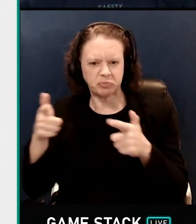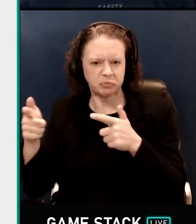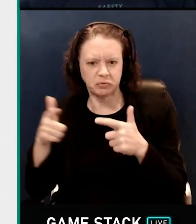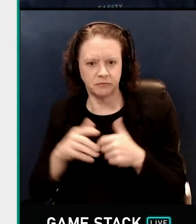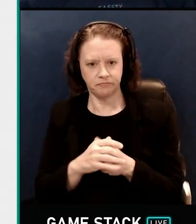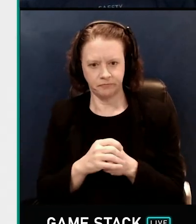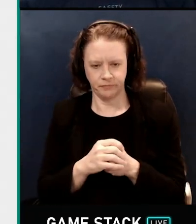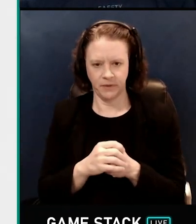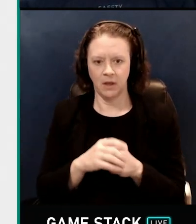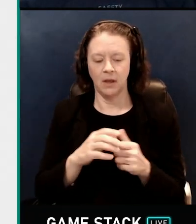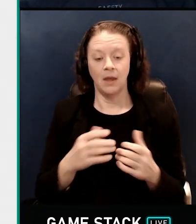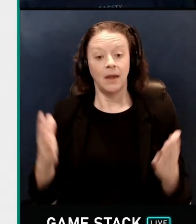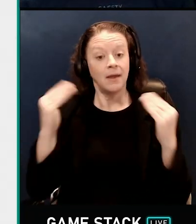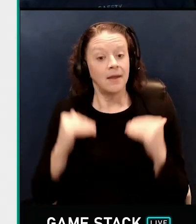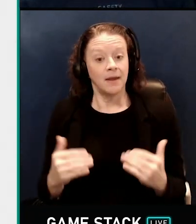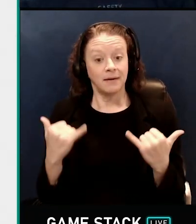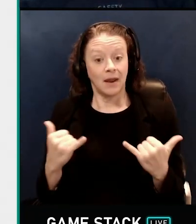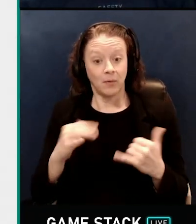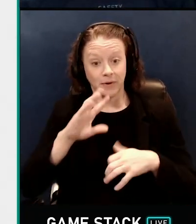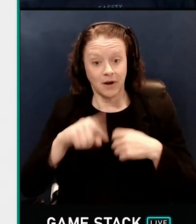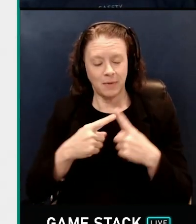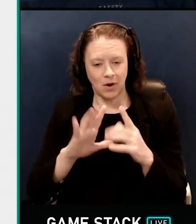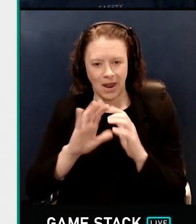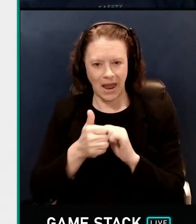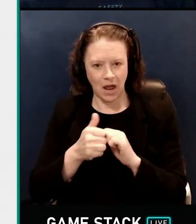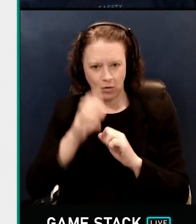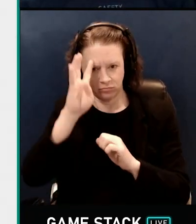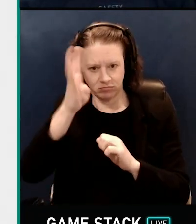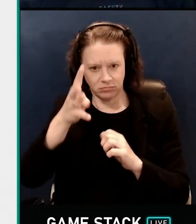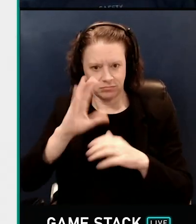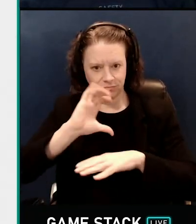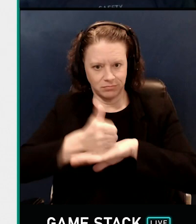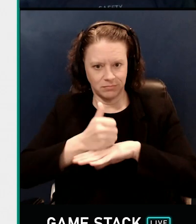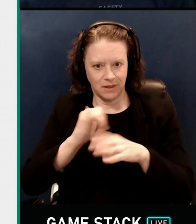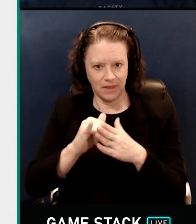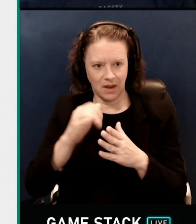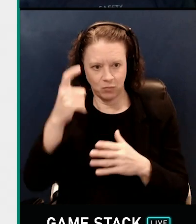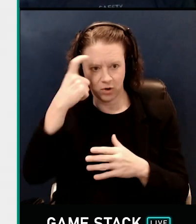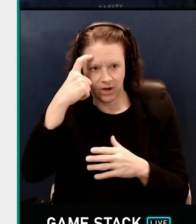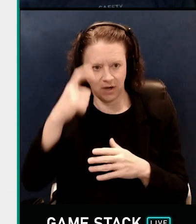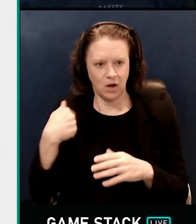Now we'll cover how to make a brain. The inputs are bot actions or controller inputs.